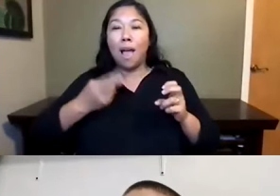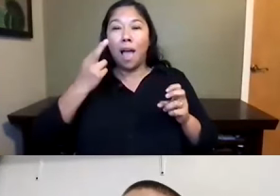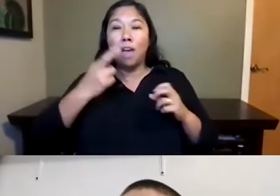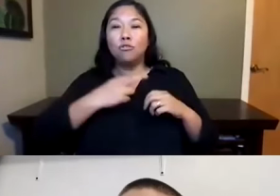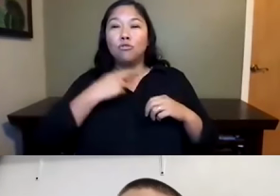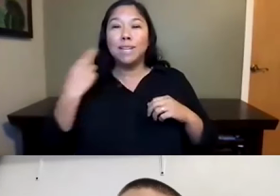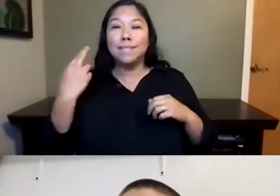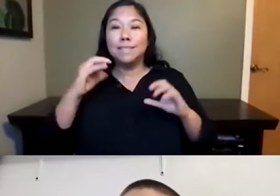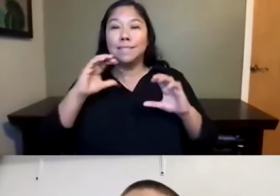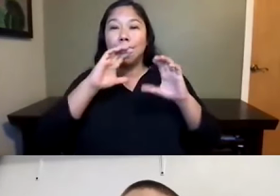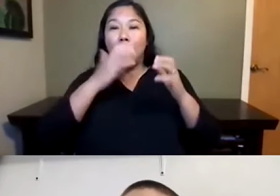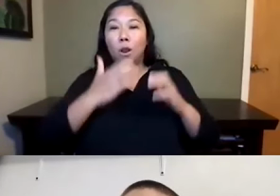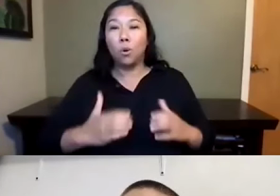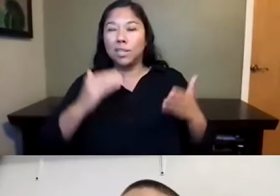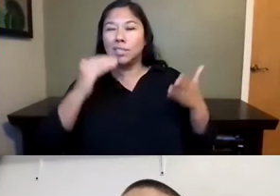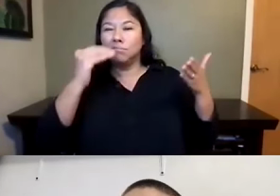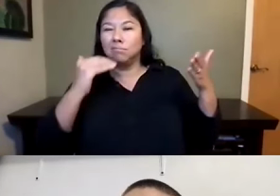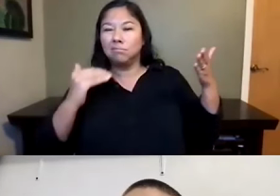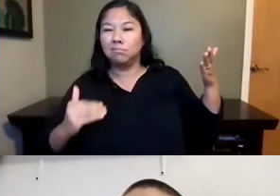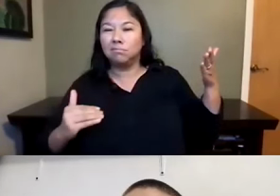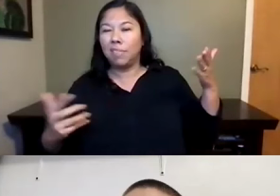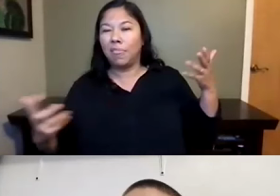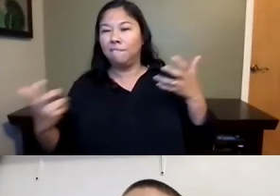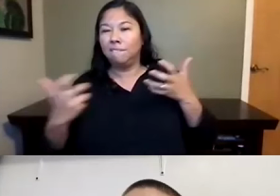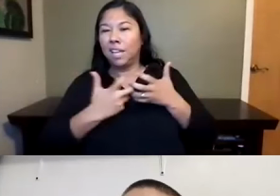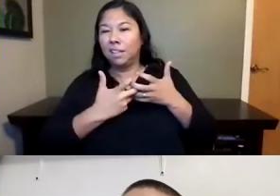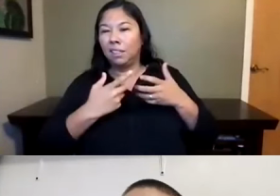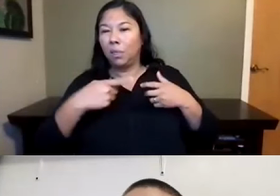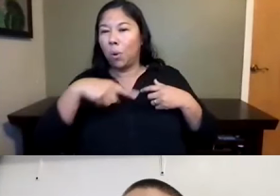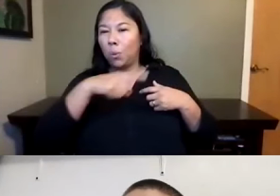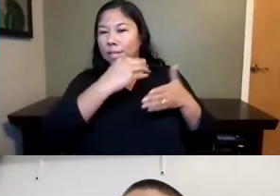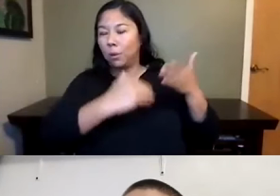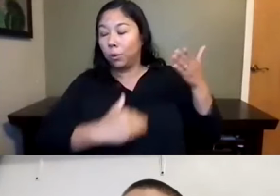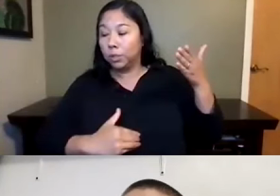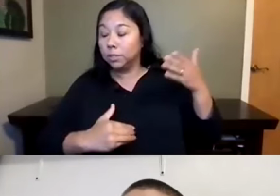However, this is a virus that can affect all ages and it is.